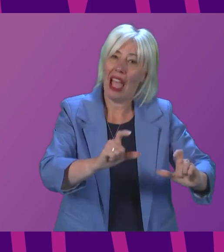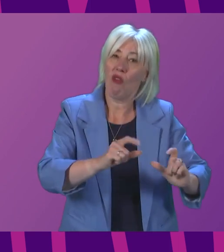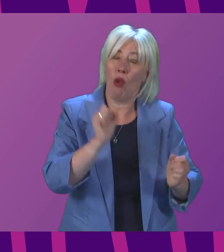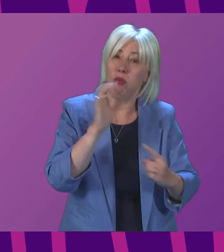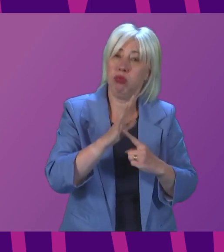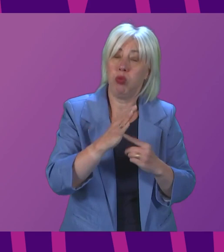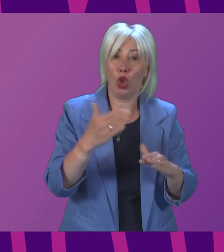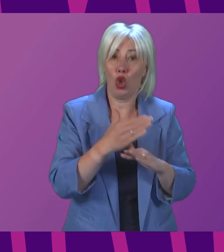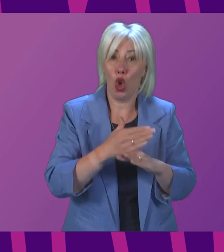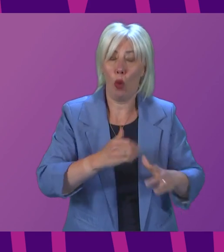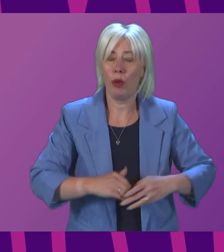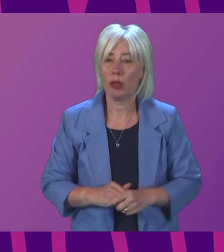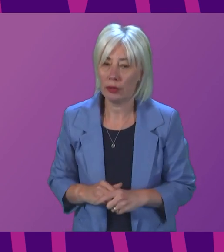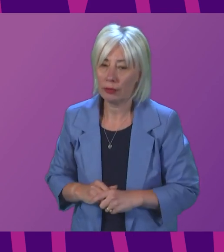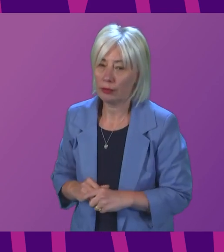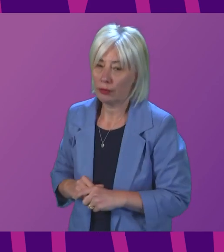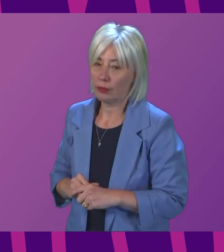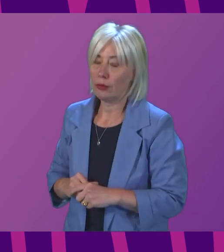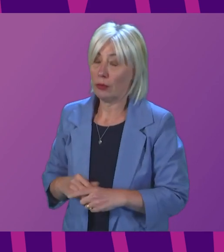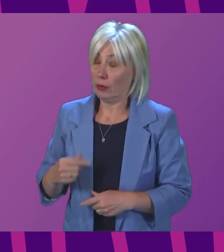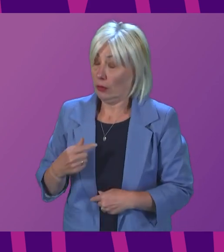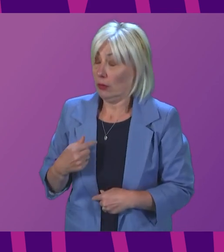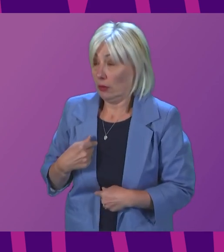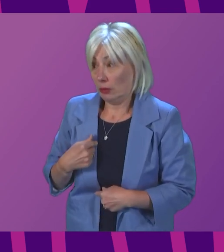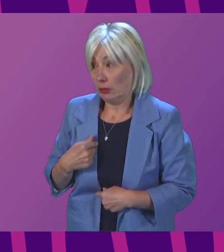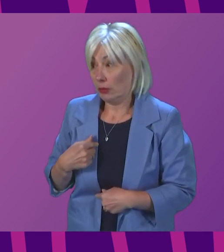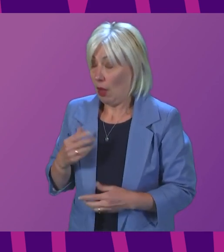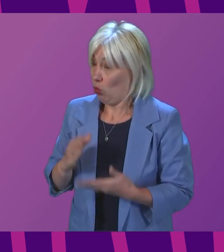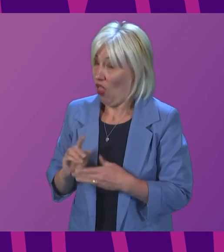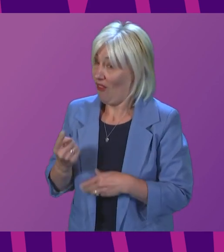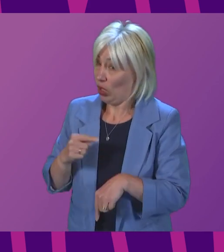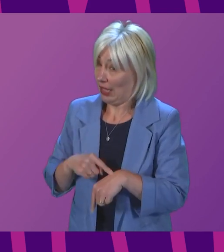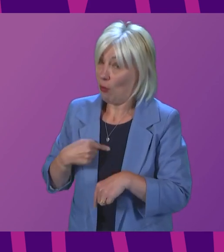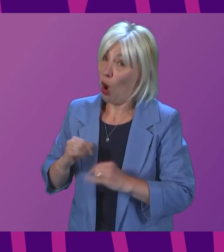I express not for the first time and certainly not for the last time my deep and enduring